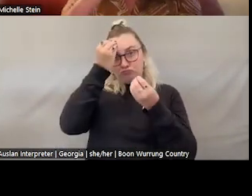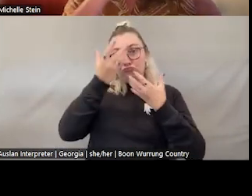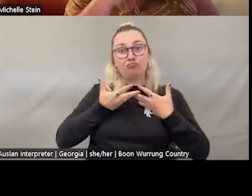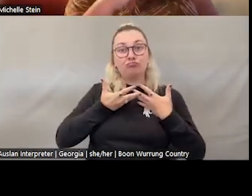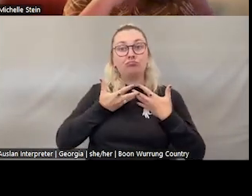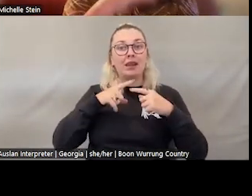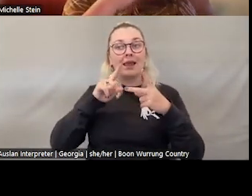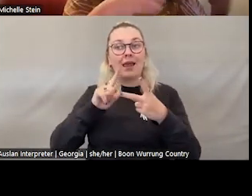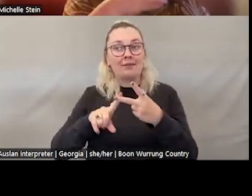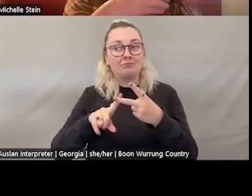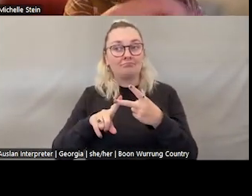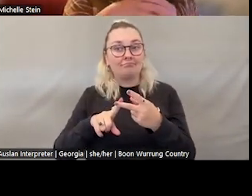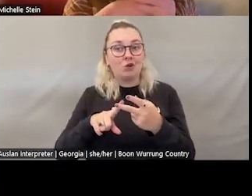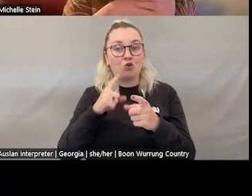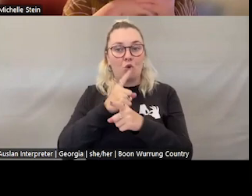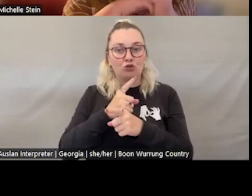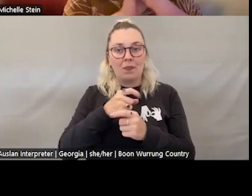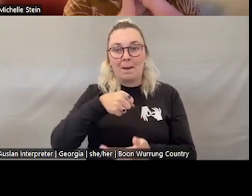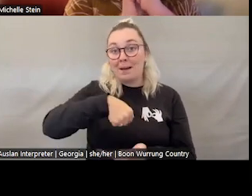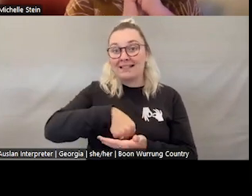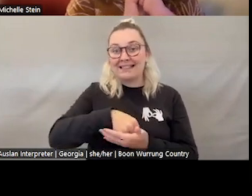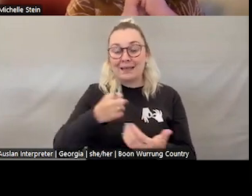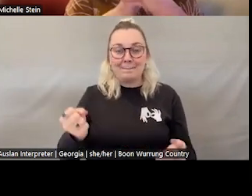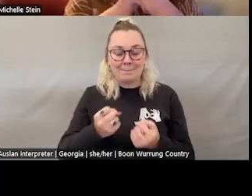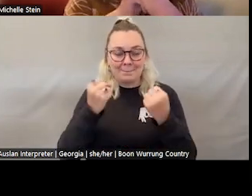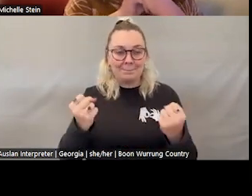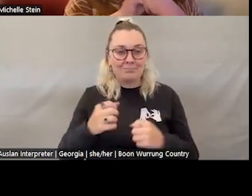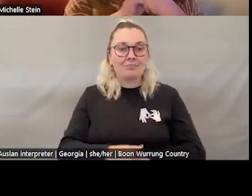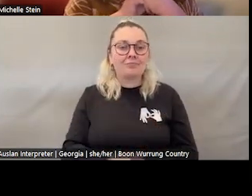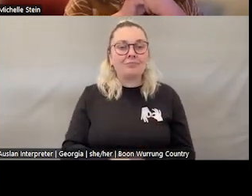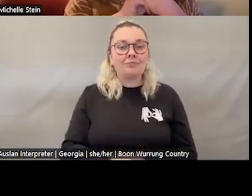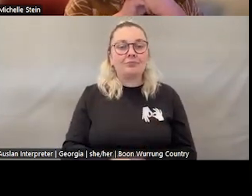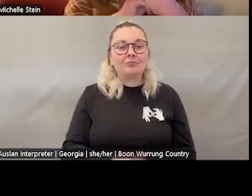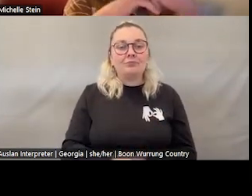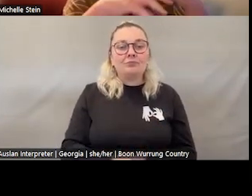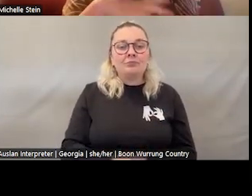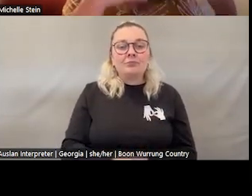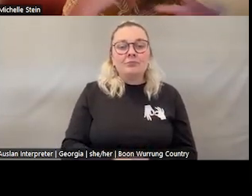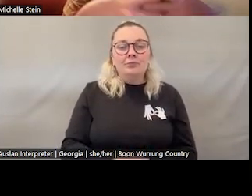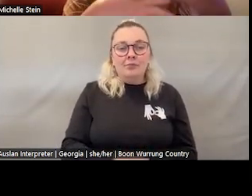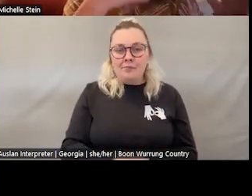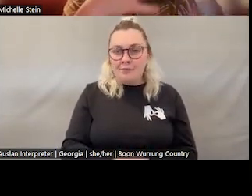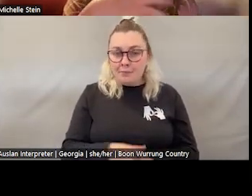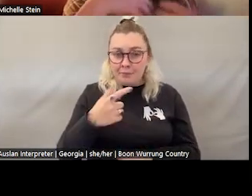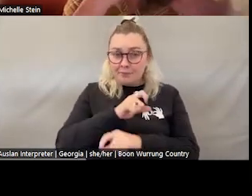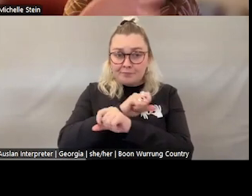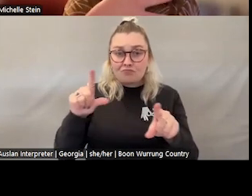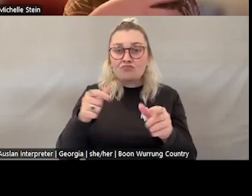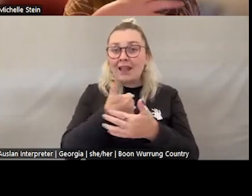and speak to the mighty minimum? Did you send around an annual update